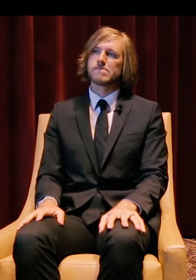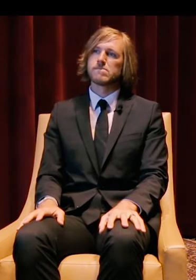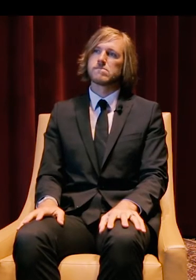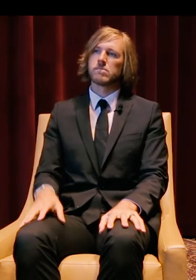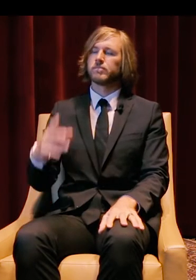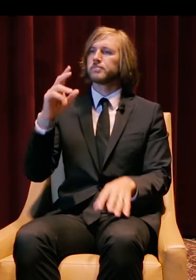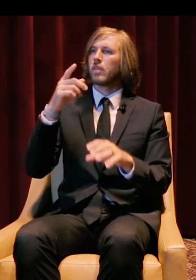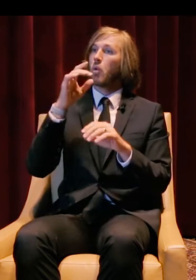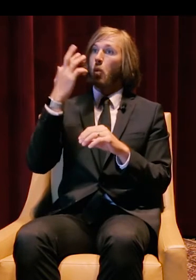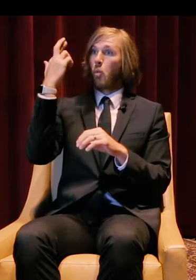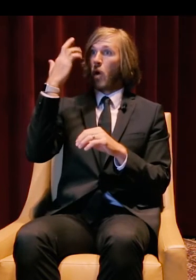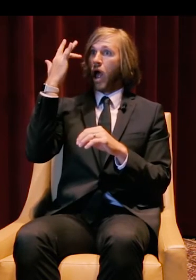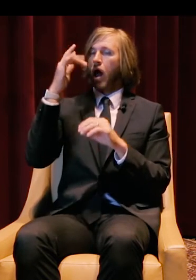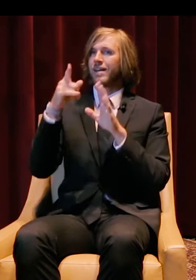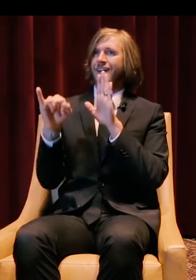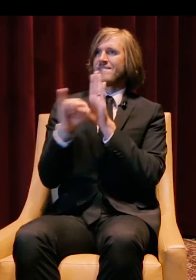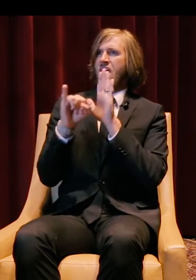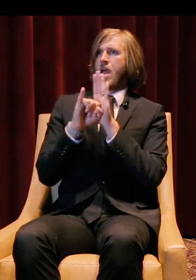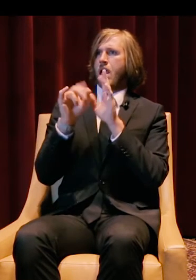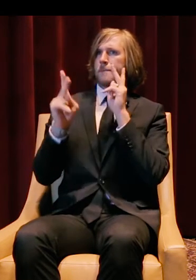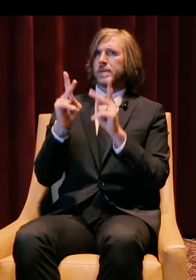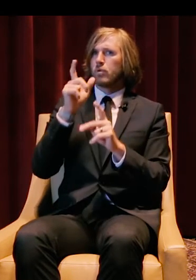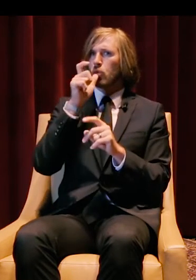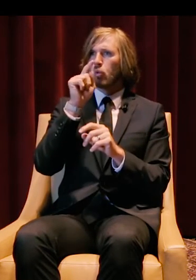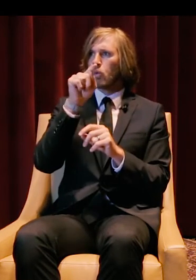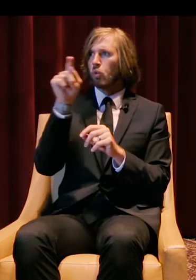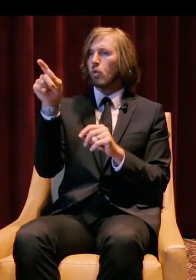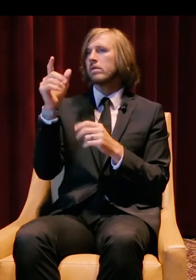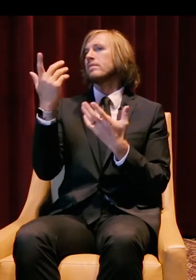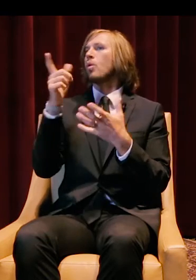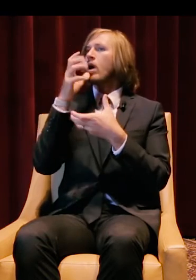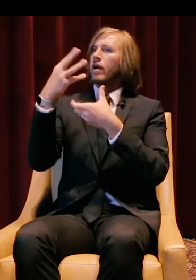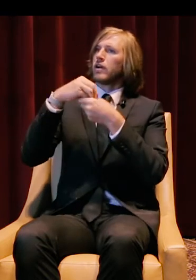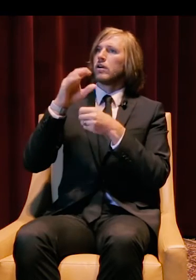identifies all the people that are stakeholders in your venture.